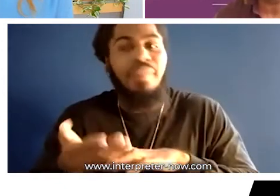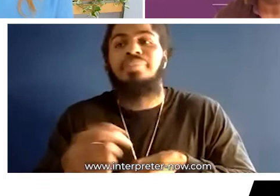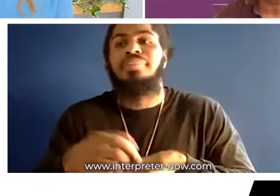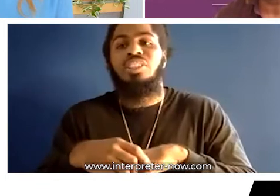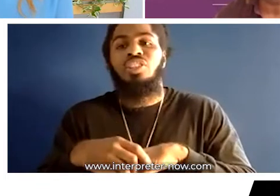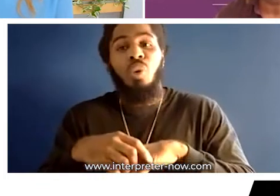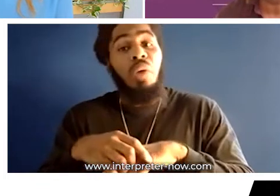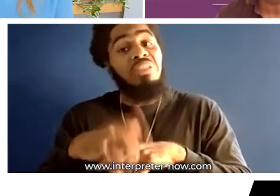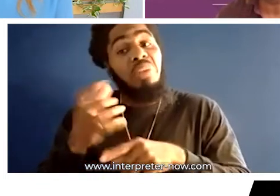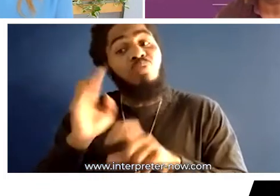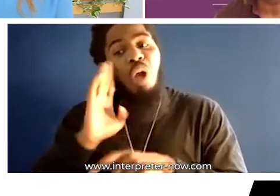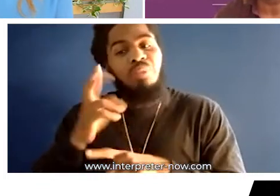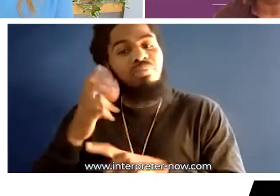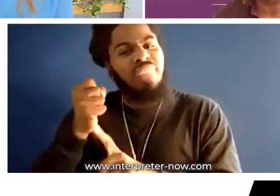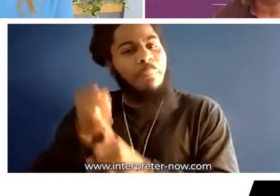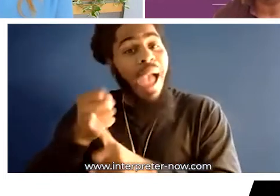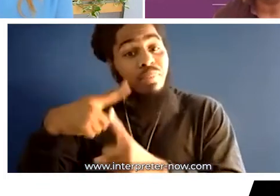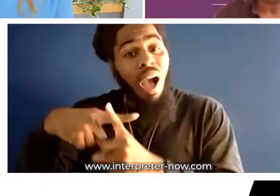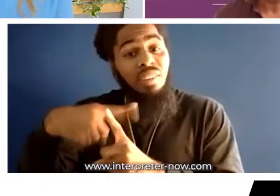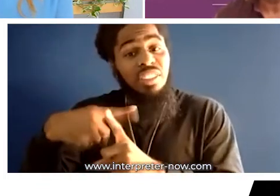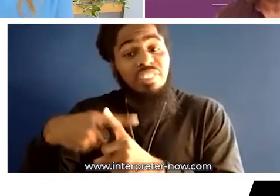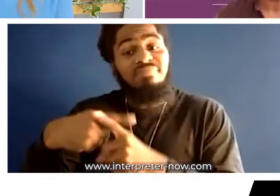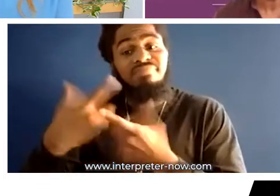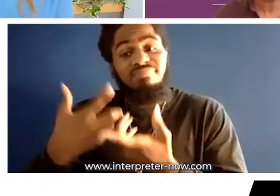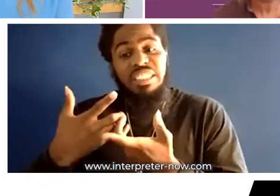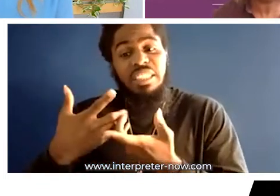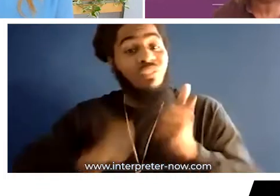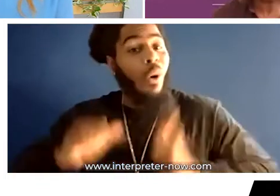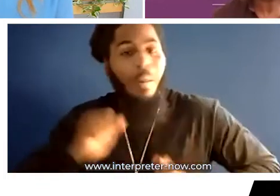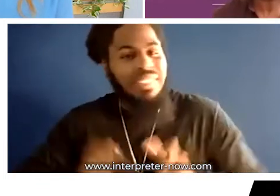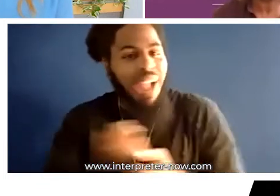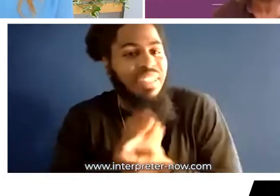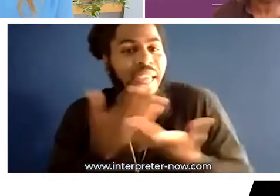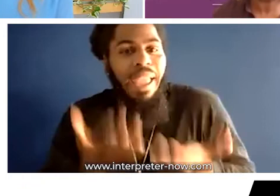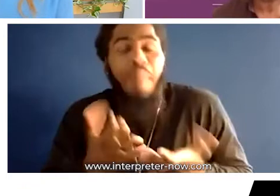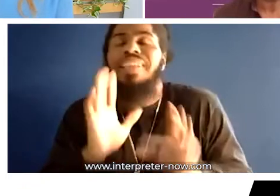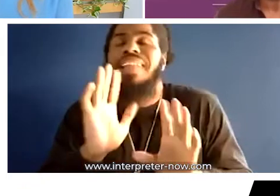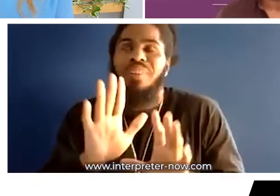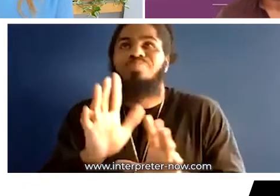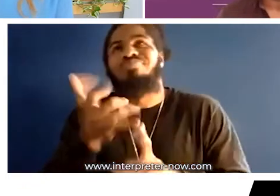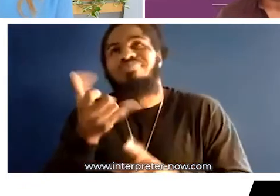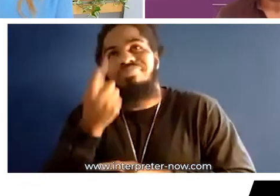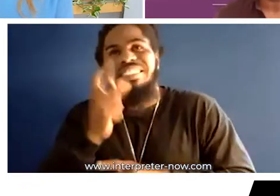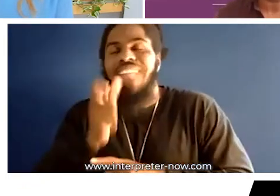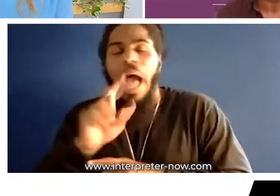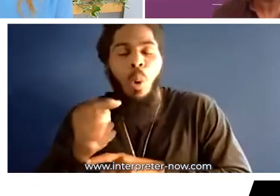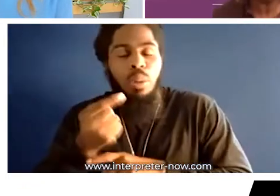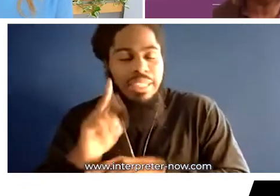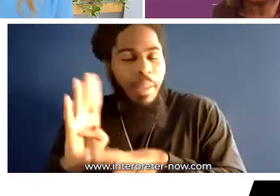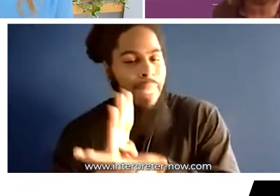and revenue potential of organizations, but not that it's just simply about the business case, because I think that we need to stop leading with that.